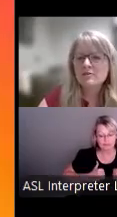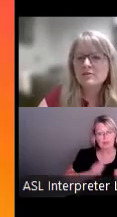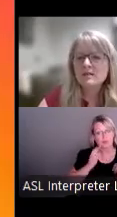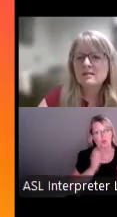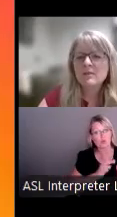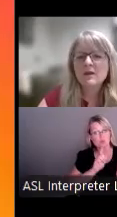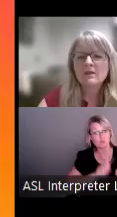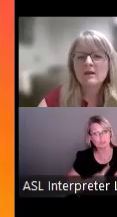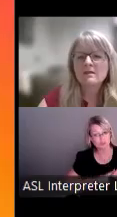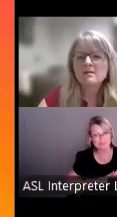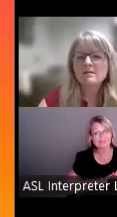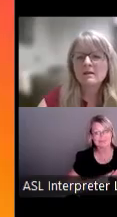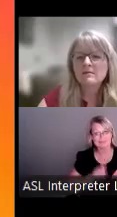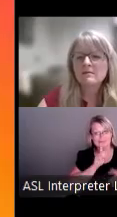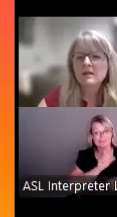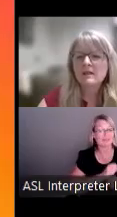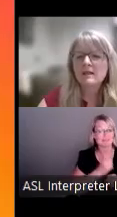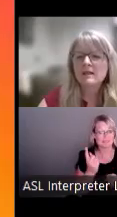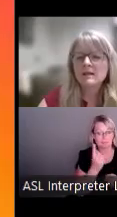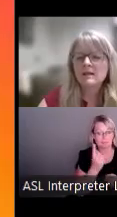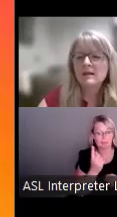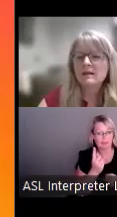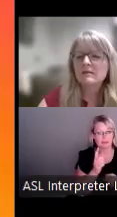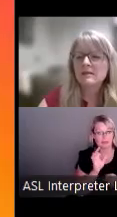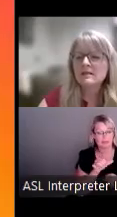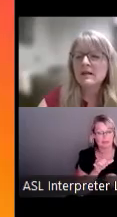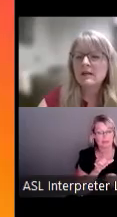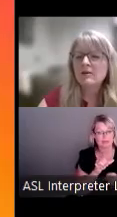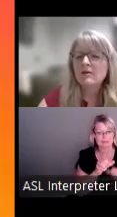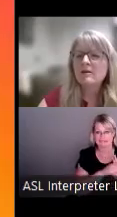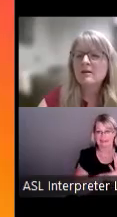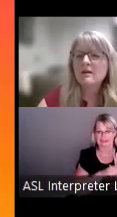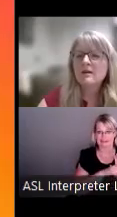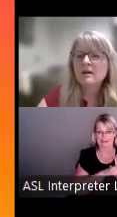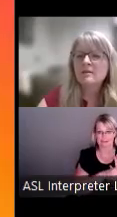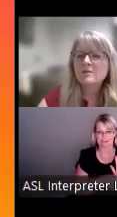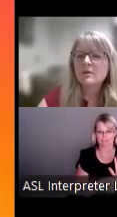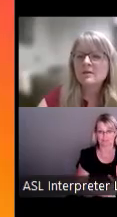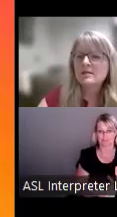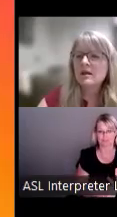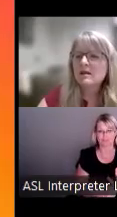actually something that is an a negative indicator towards the